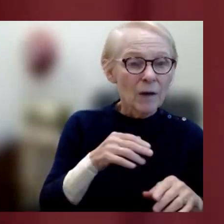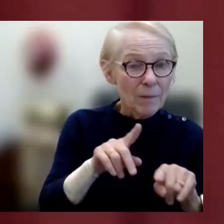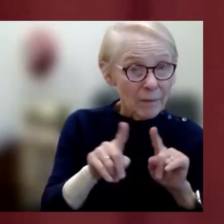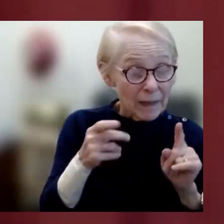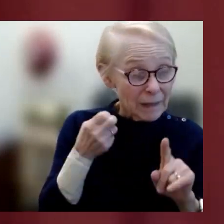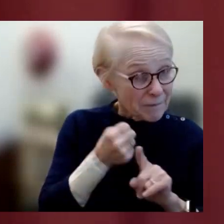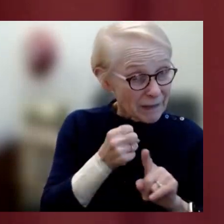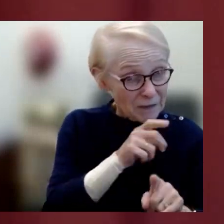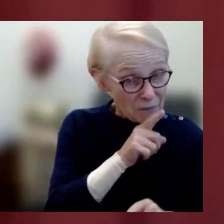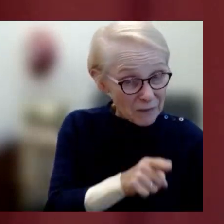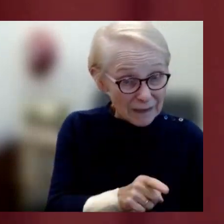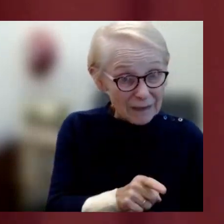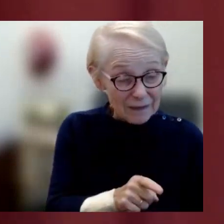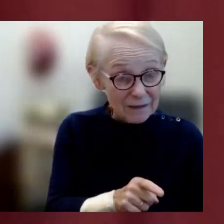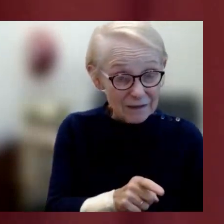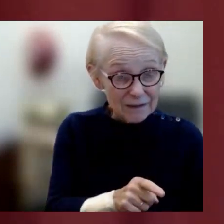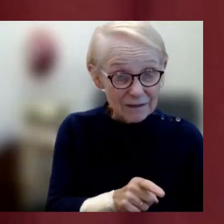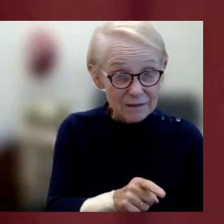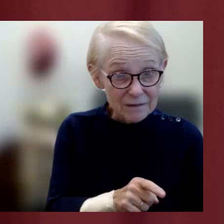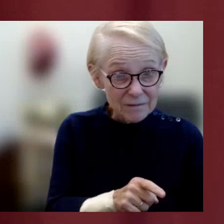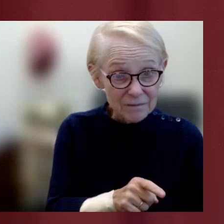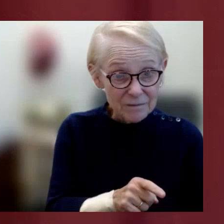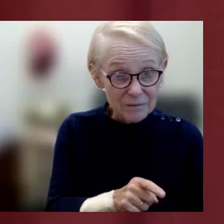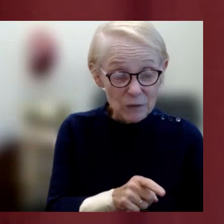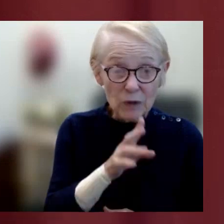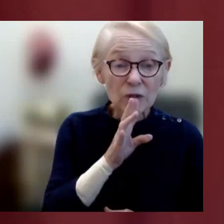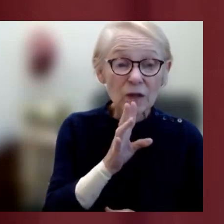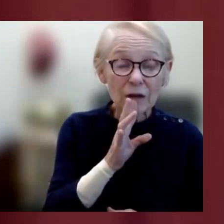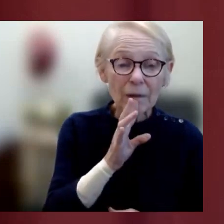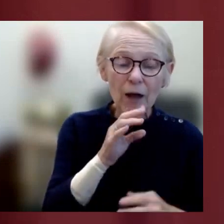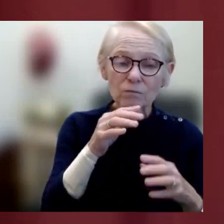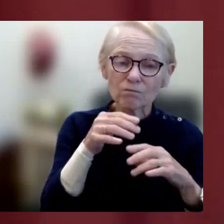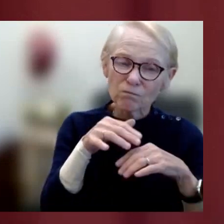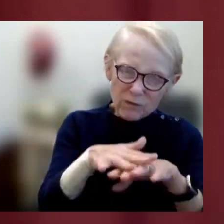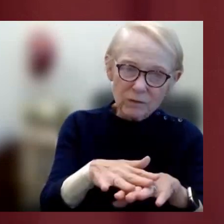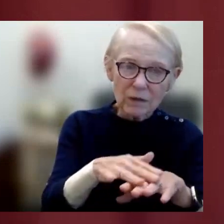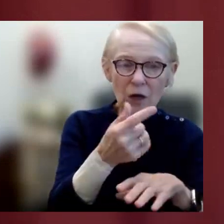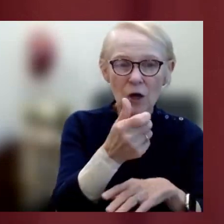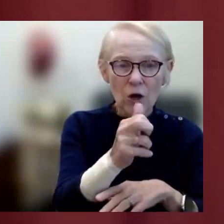uh you know we don't we talk about Grassroots and it really is a matter of those individual